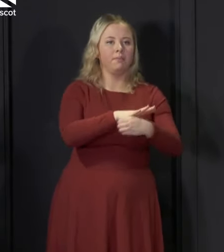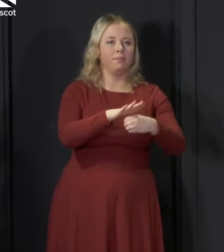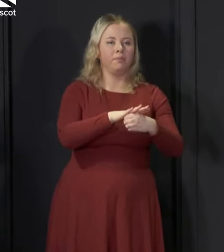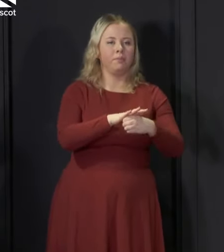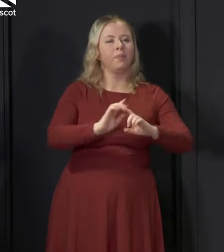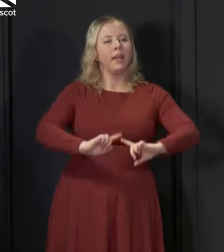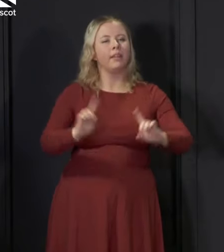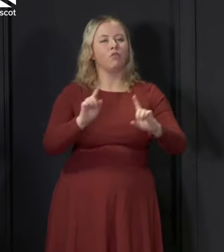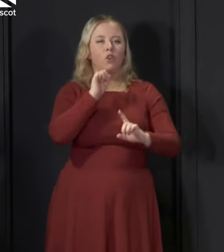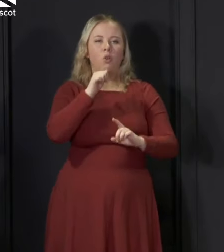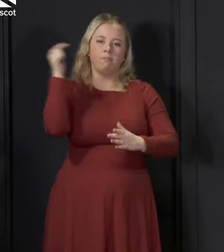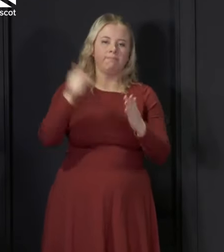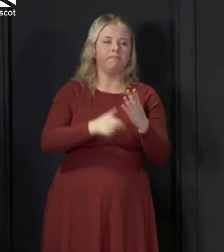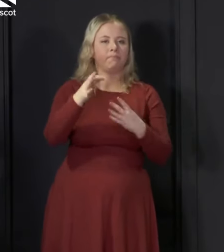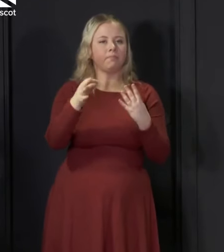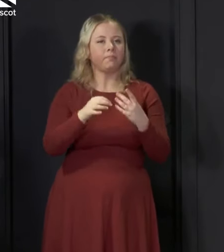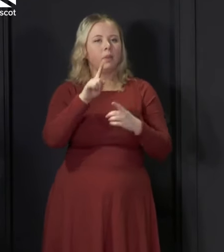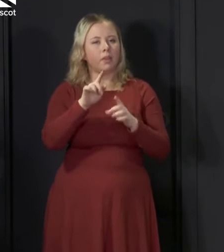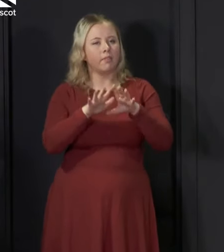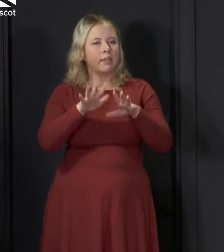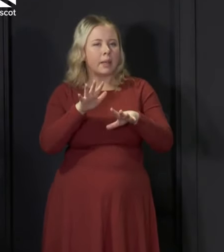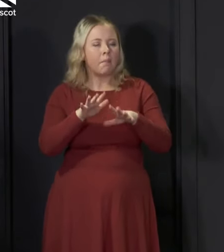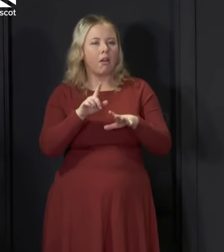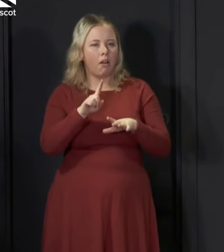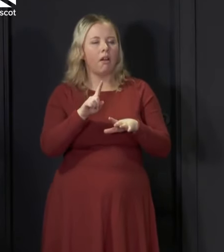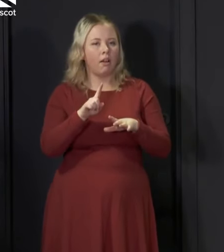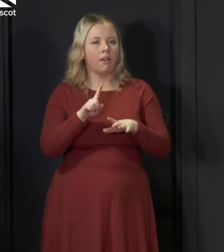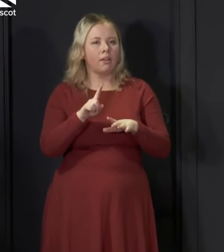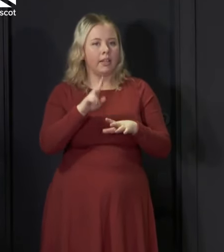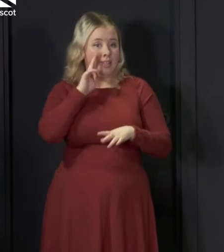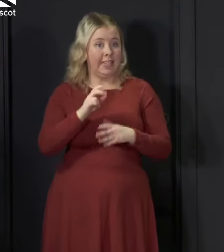this in detail right now, but similar issues, not identical, are seen in hospitals, for